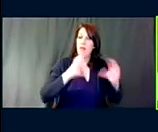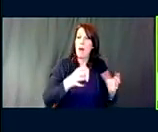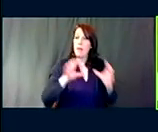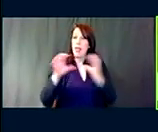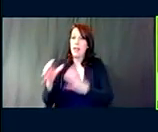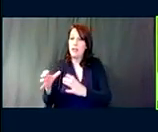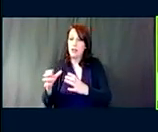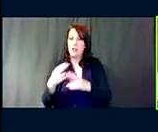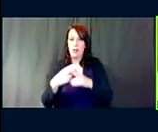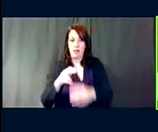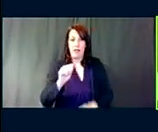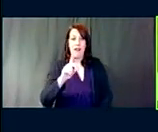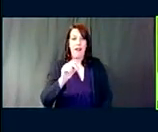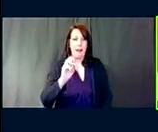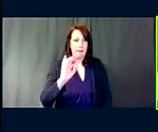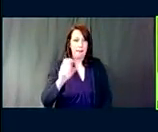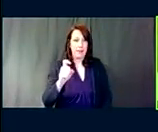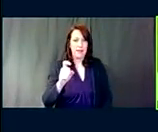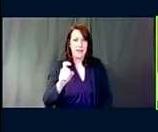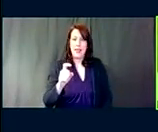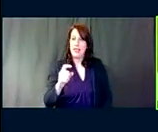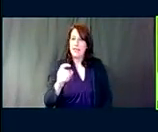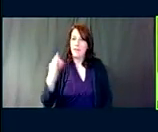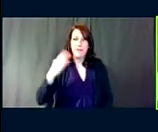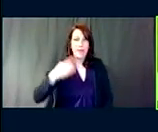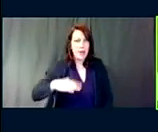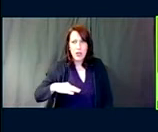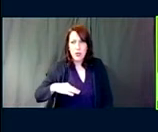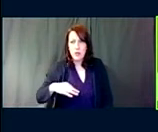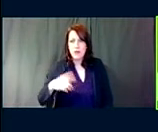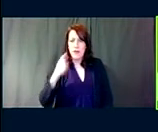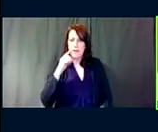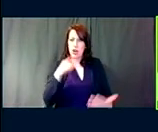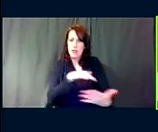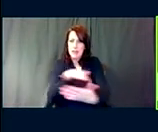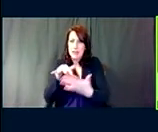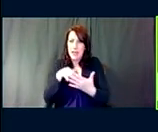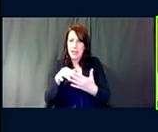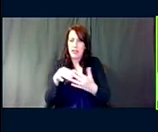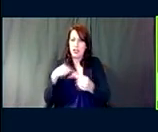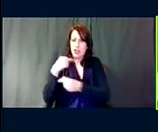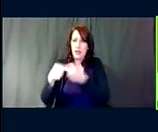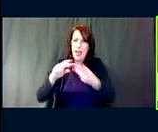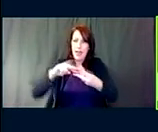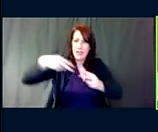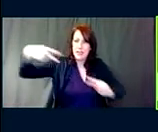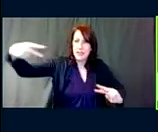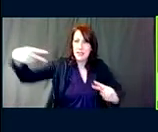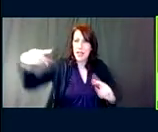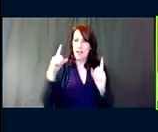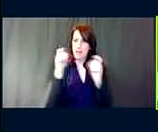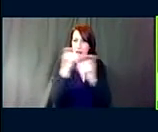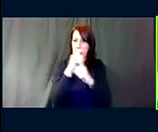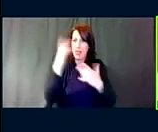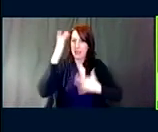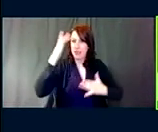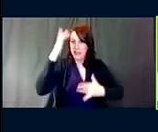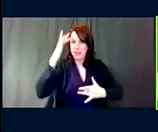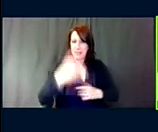GROUP OR ANOTHER WE CALL THAT